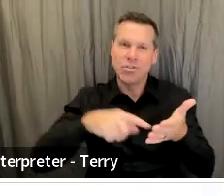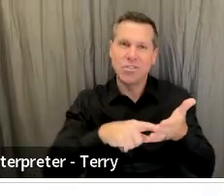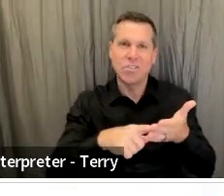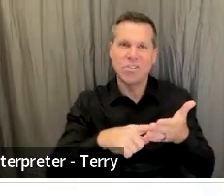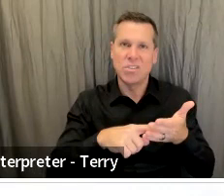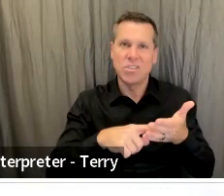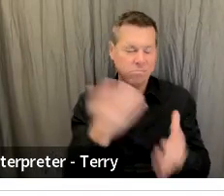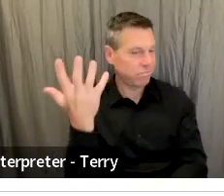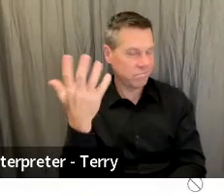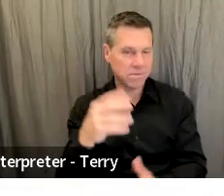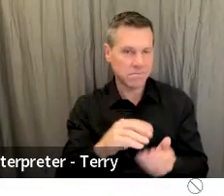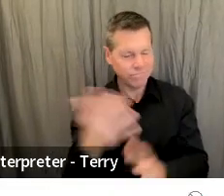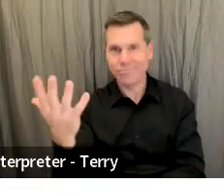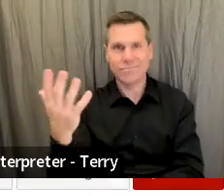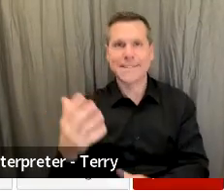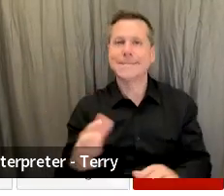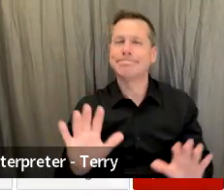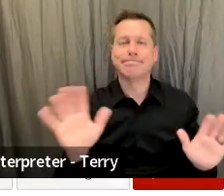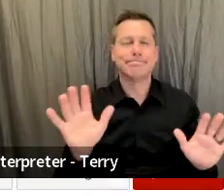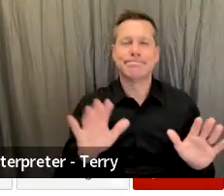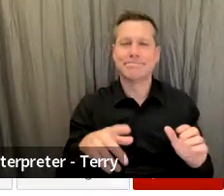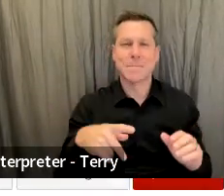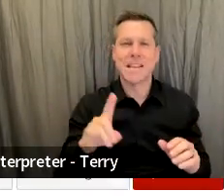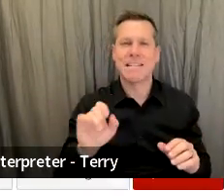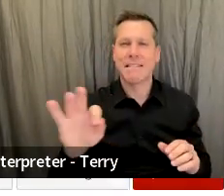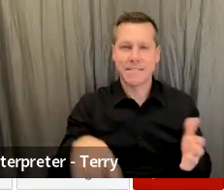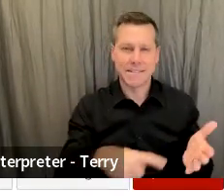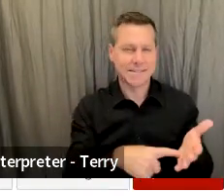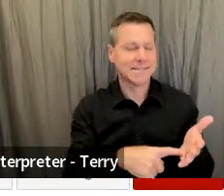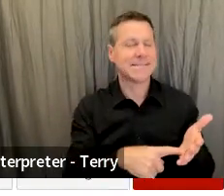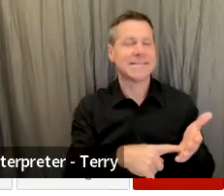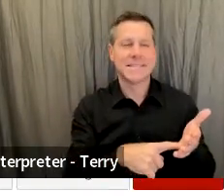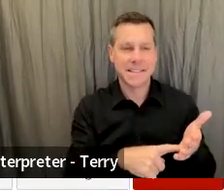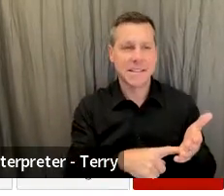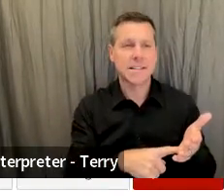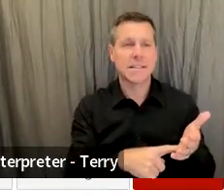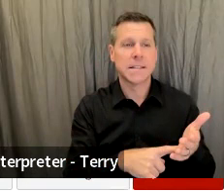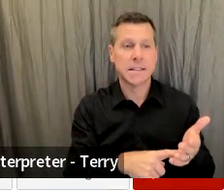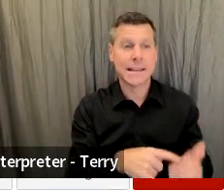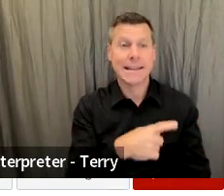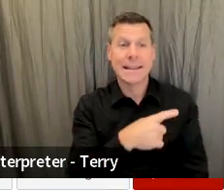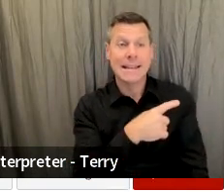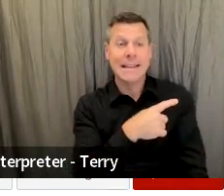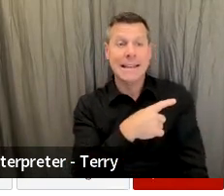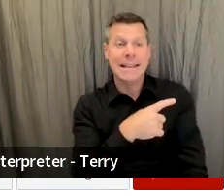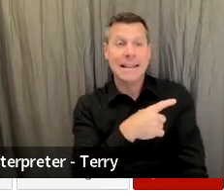There's a great new tool for those of you that haven't seen it yet in canvas, but you can actually